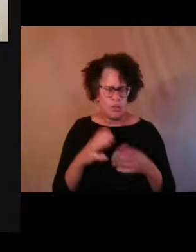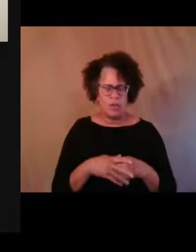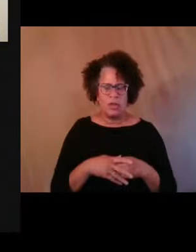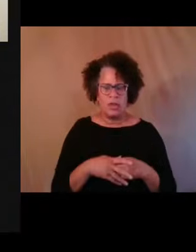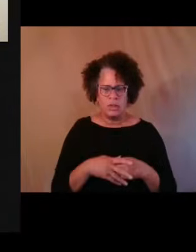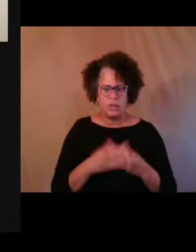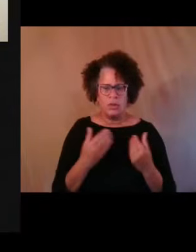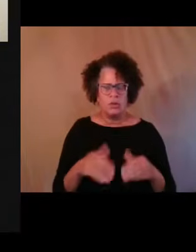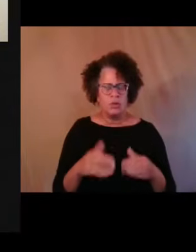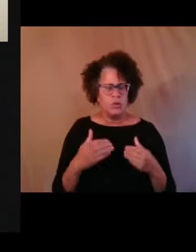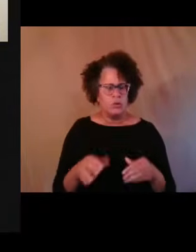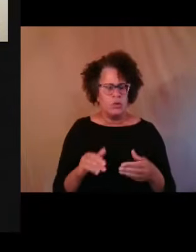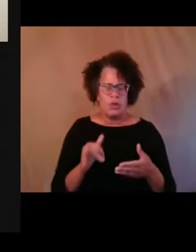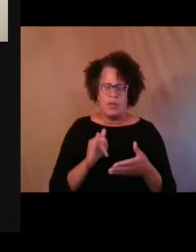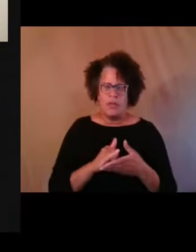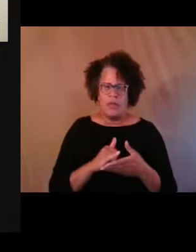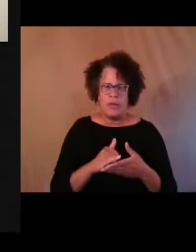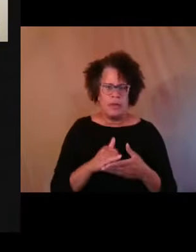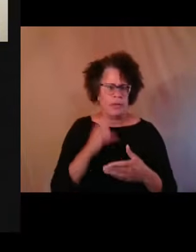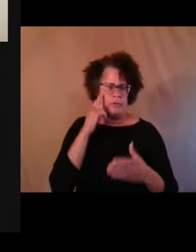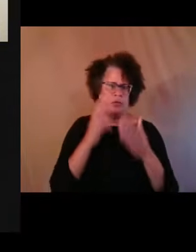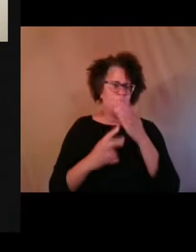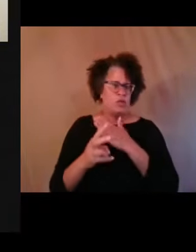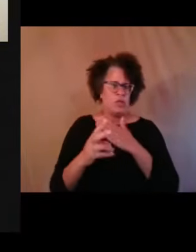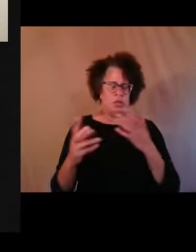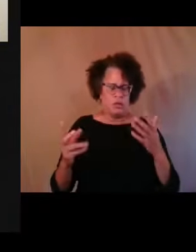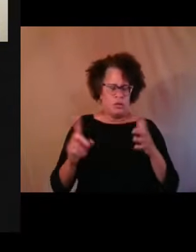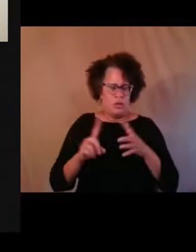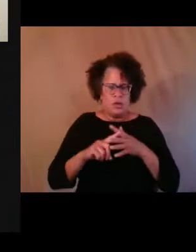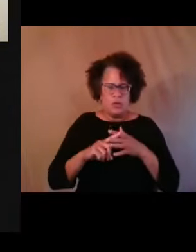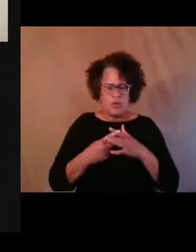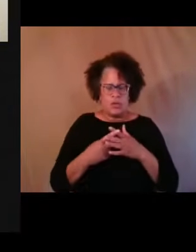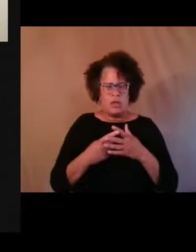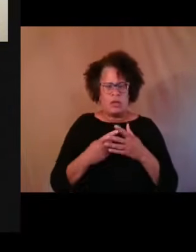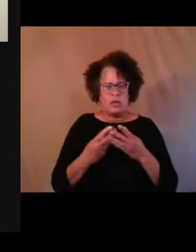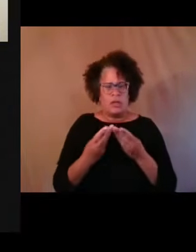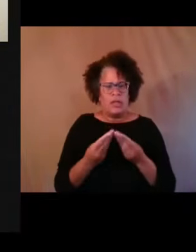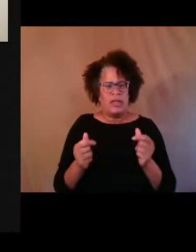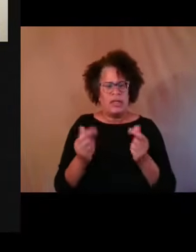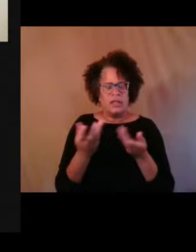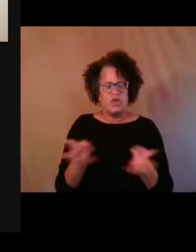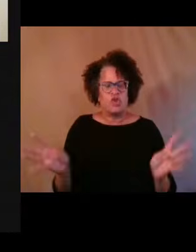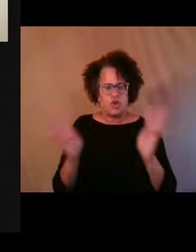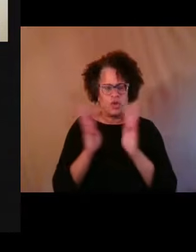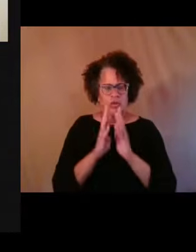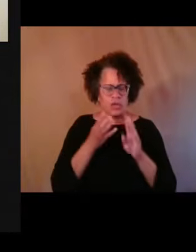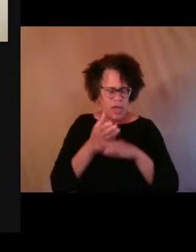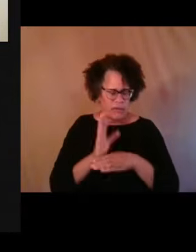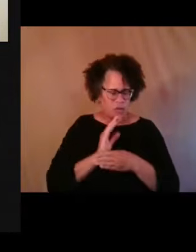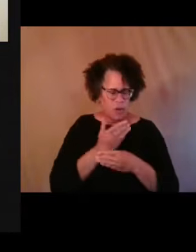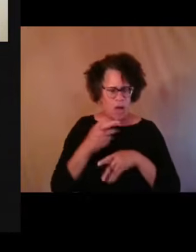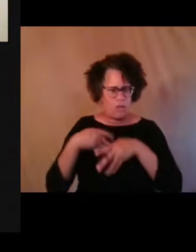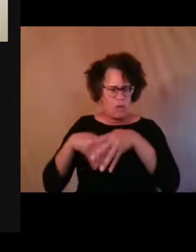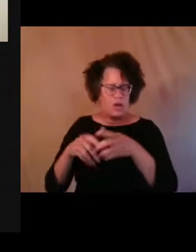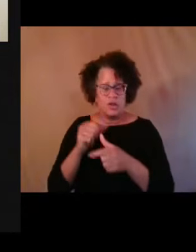That was completely unforeseen. And we started holding healing circles after our direct actions 'cause we said, "Don't just shout and part.